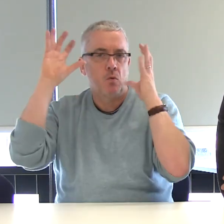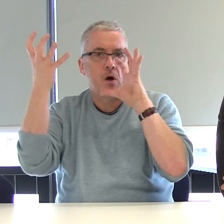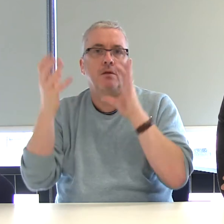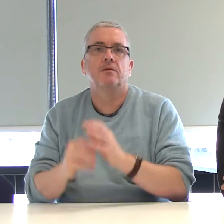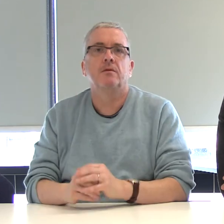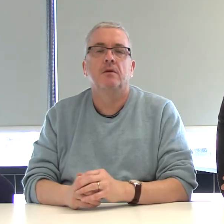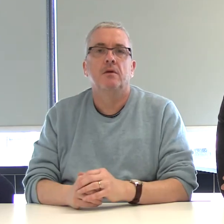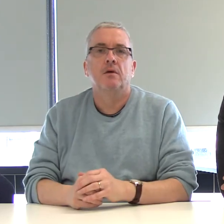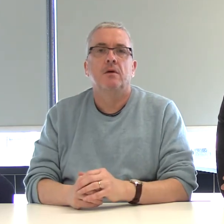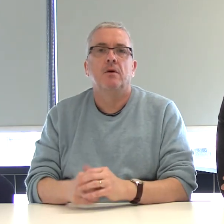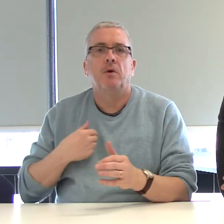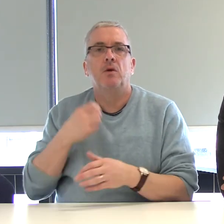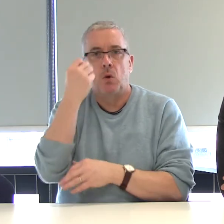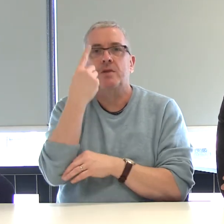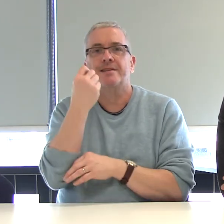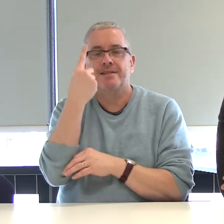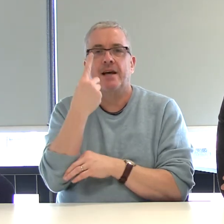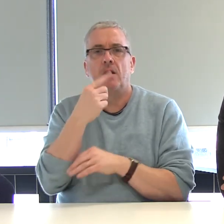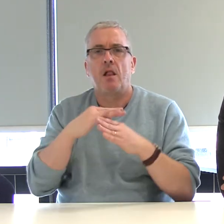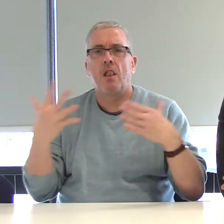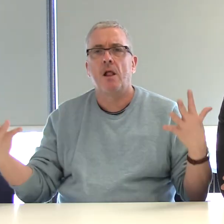But we also recognised that a number of people are going to be at home